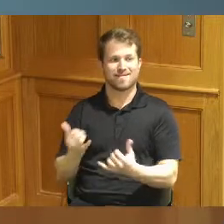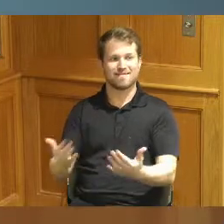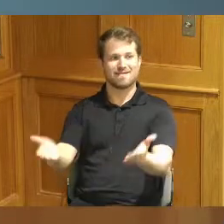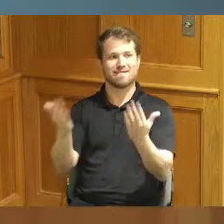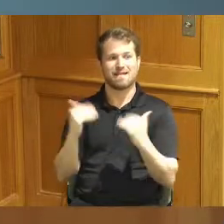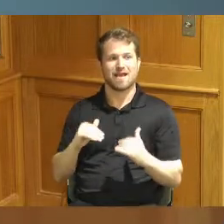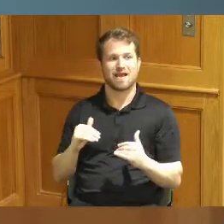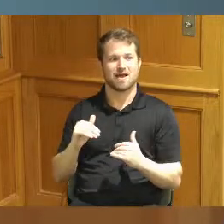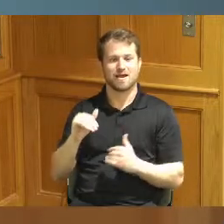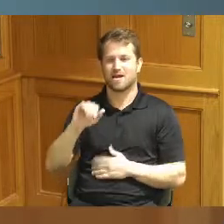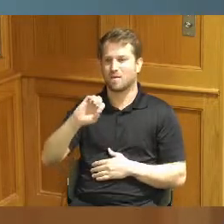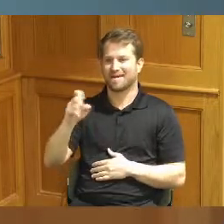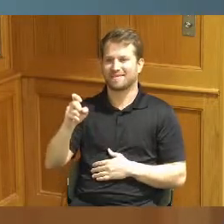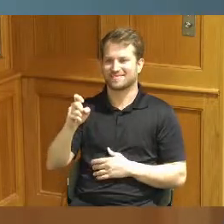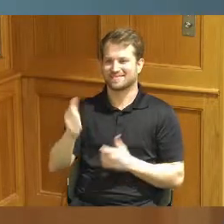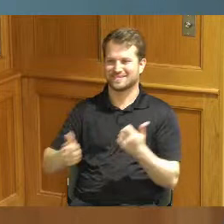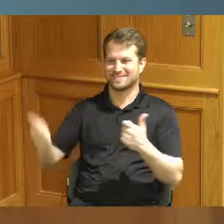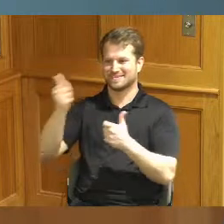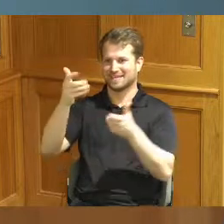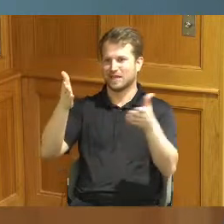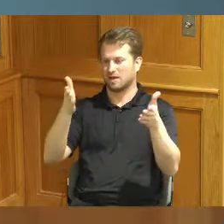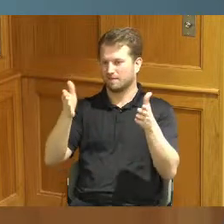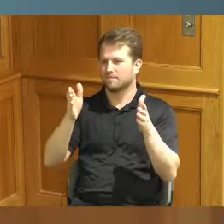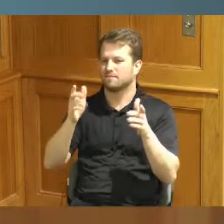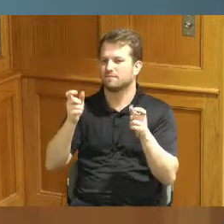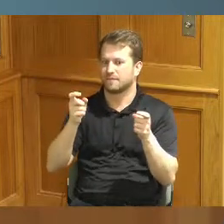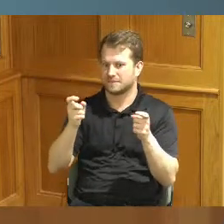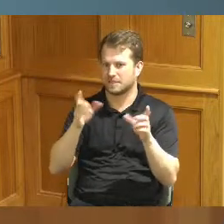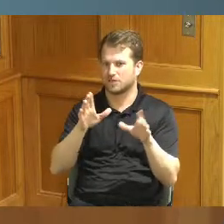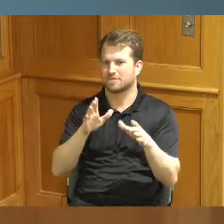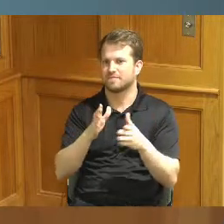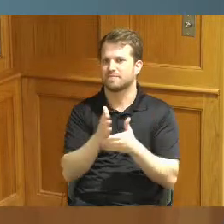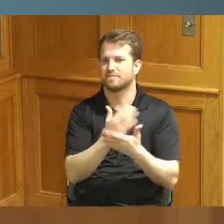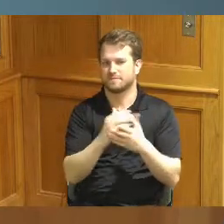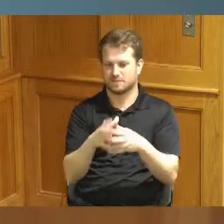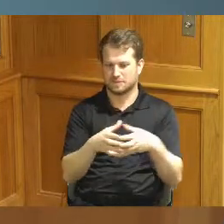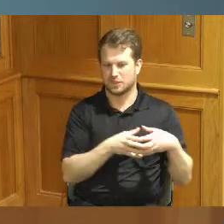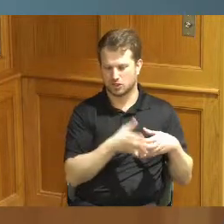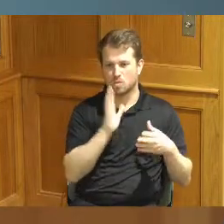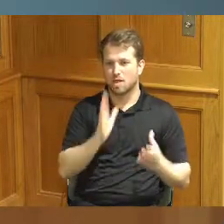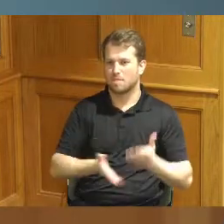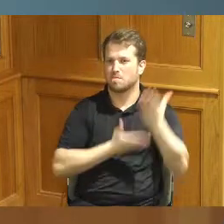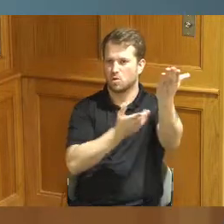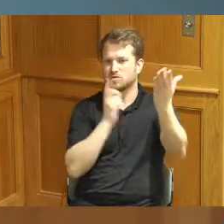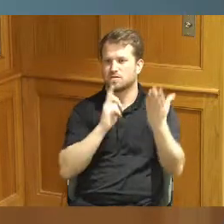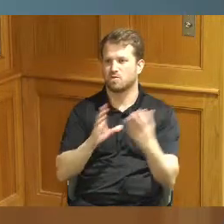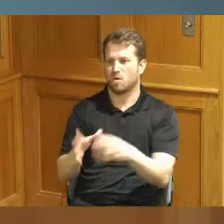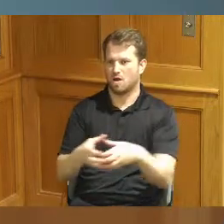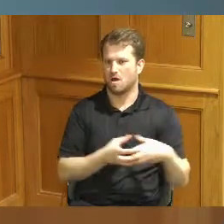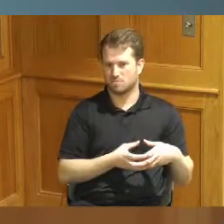an executive session I will make a motion to go on Executive session pursuant to RC